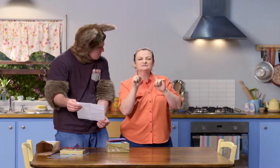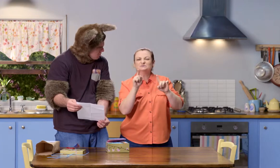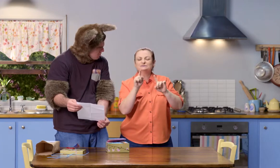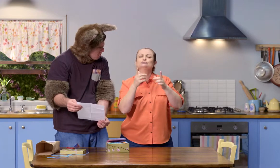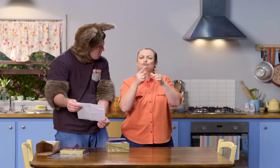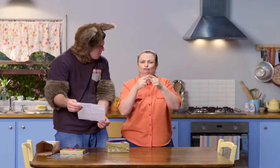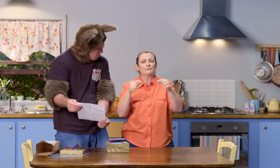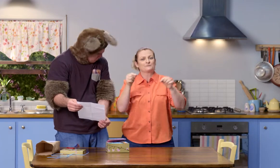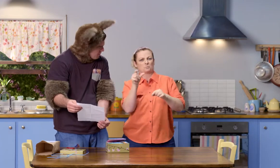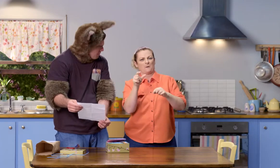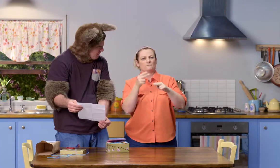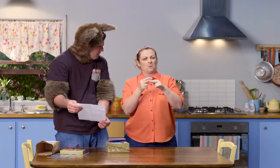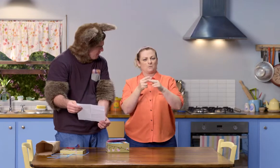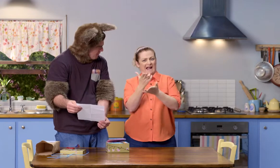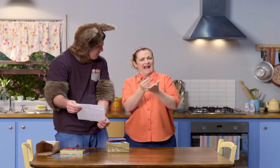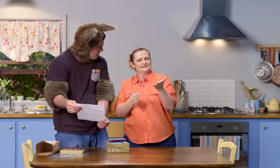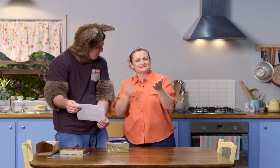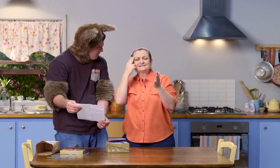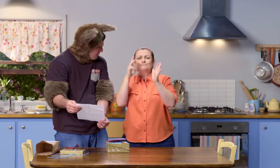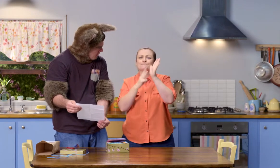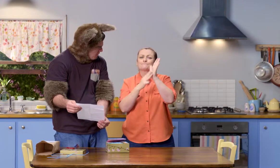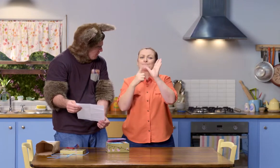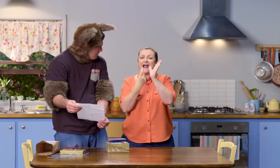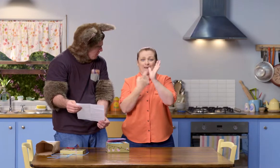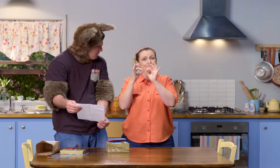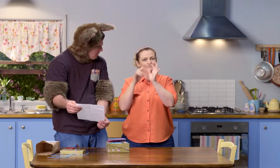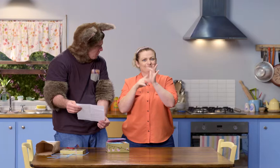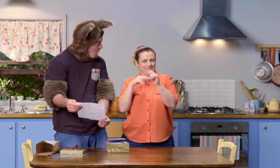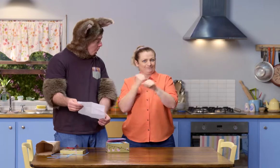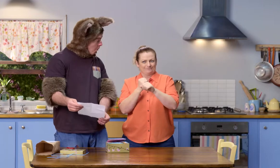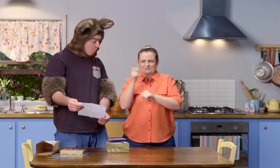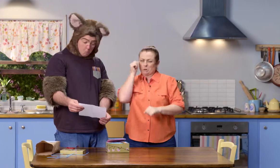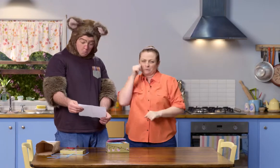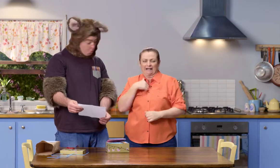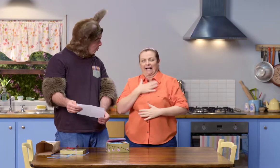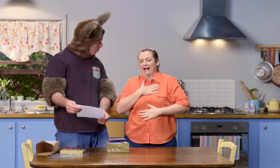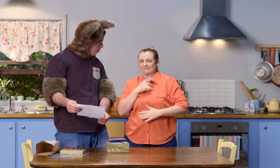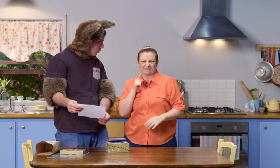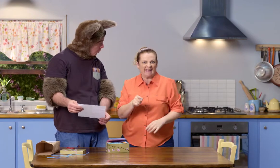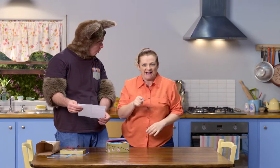..which is a Japanese word for marbling, a kind of art. She knows I love it,